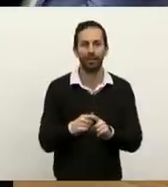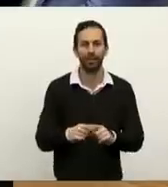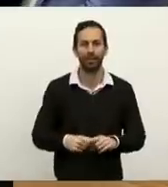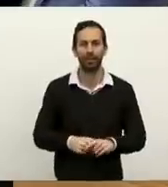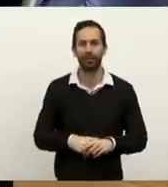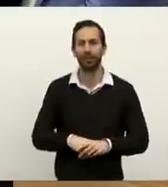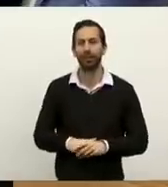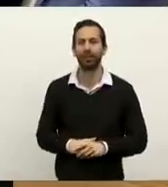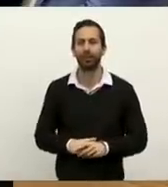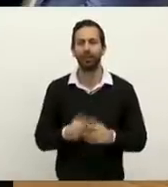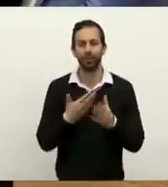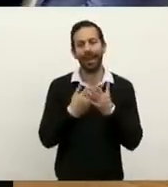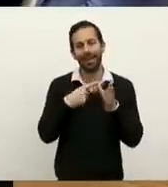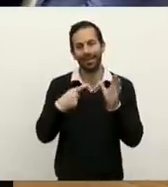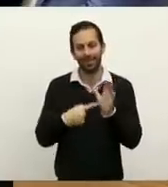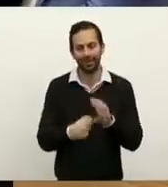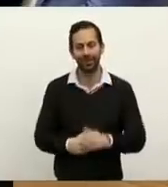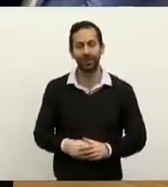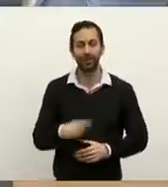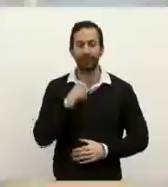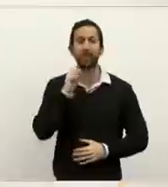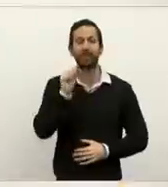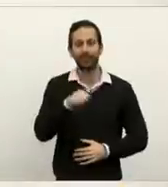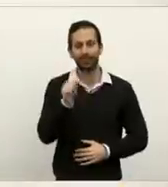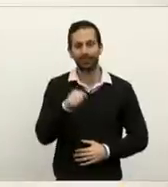And what we've uncovered is at times,